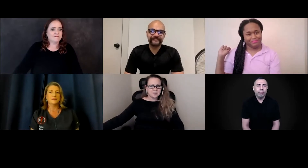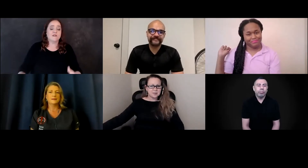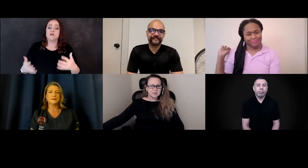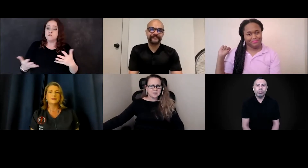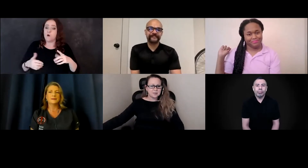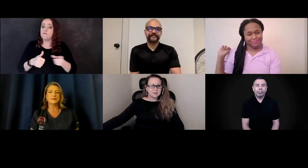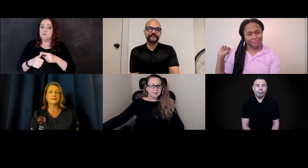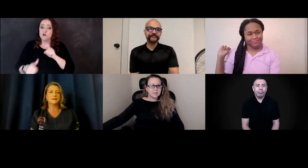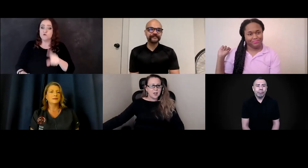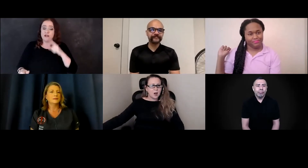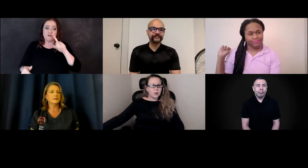All right.